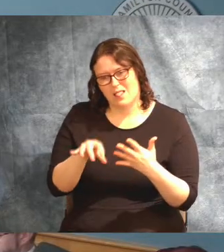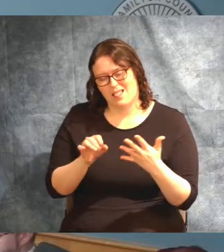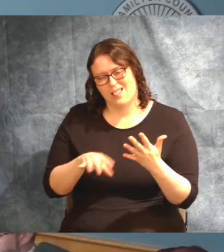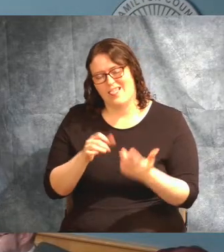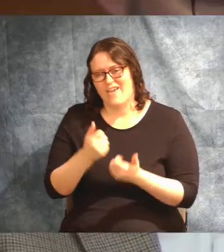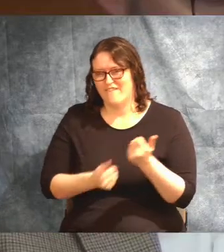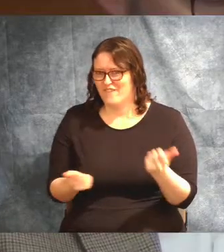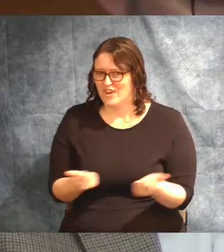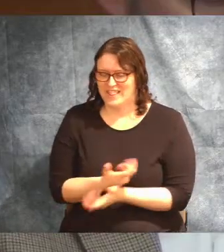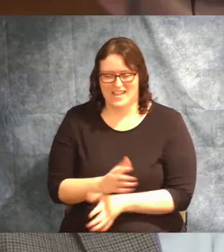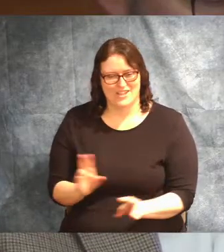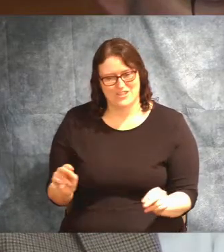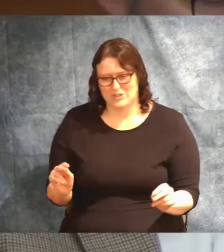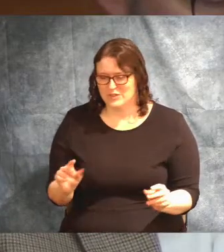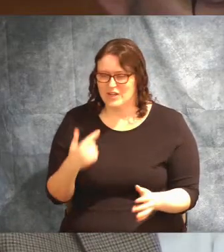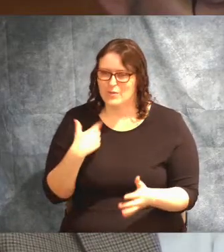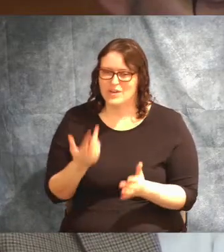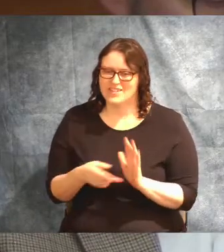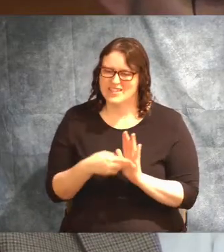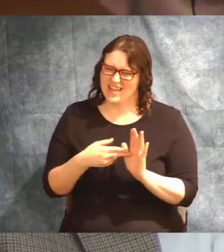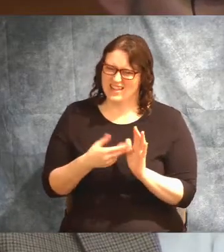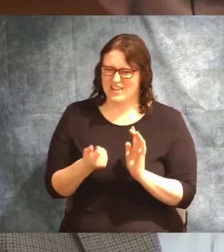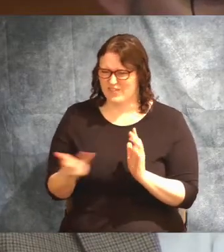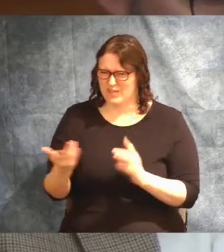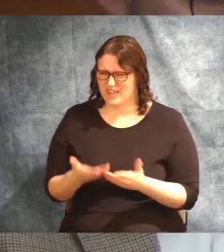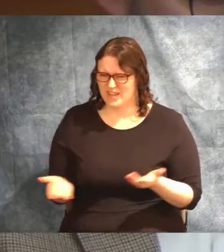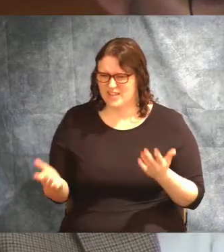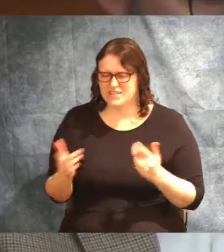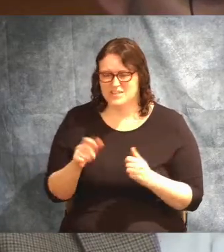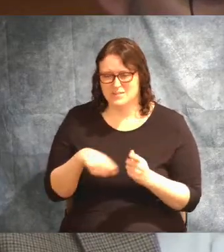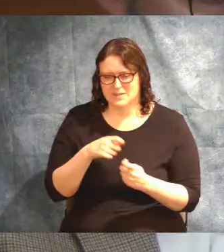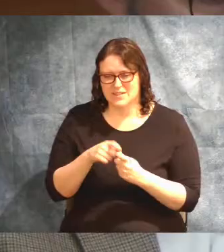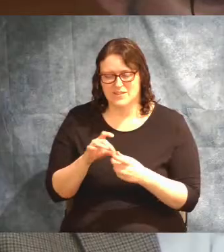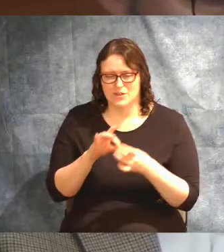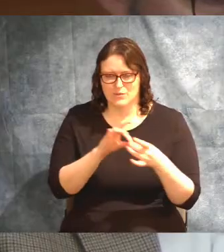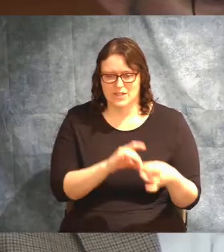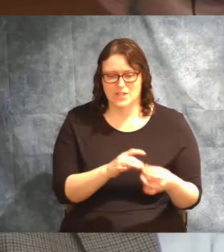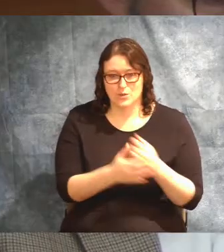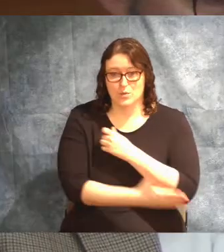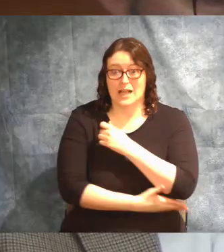Um, but I do want to highlight a couple of things particularly those related to the county. Um, so